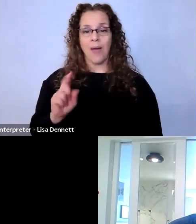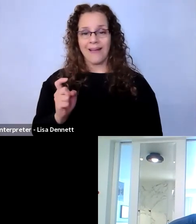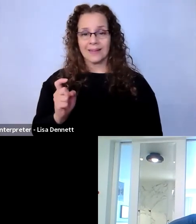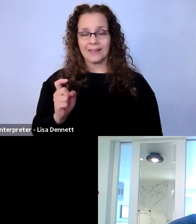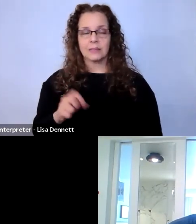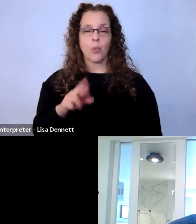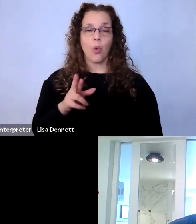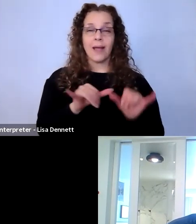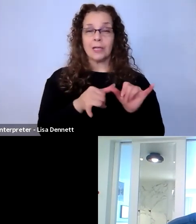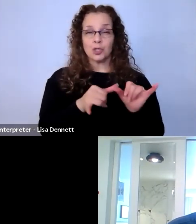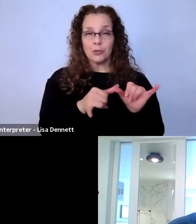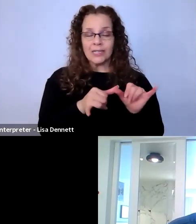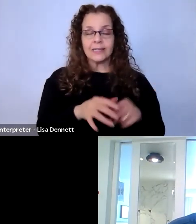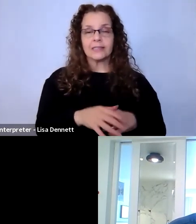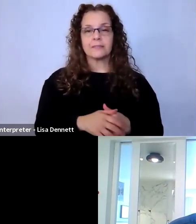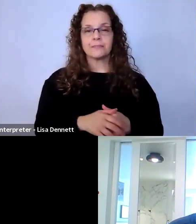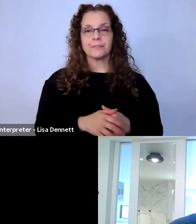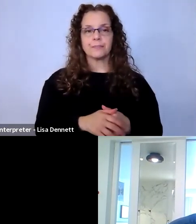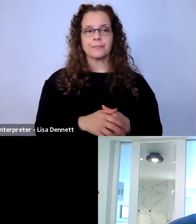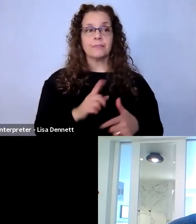get hired by tech company X and y.